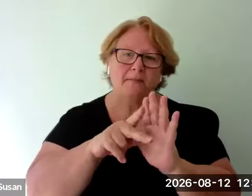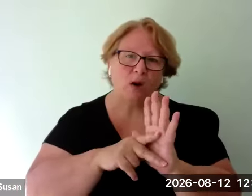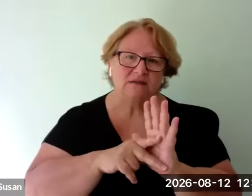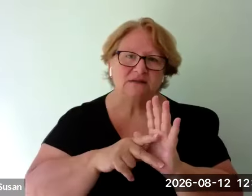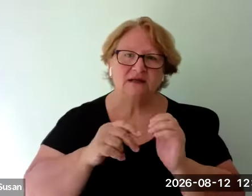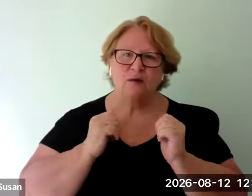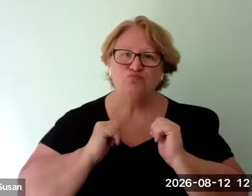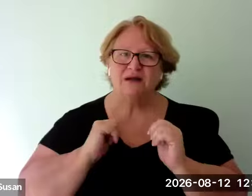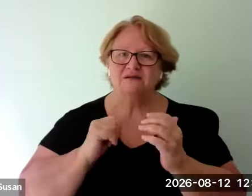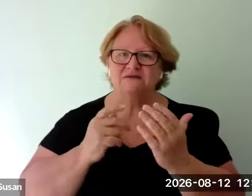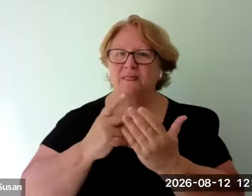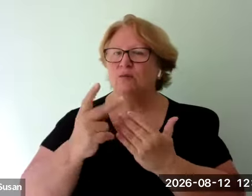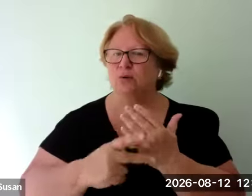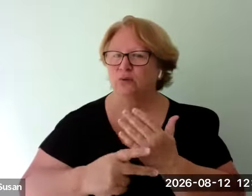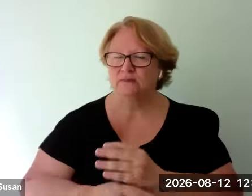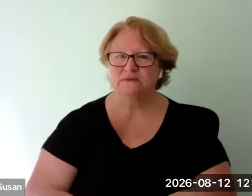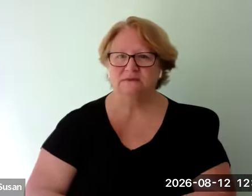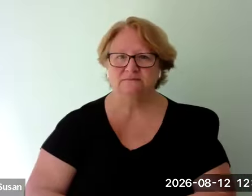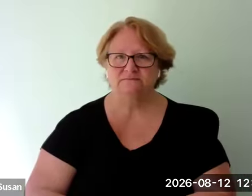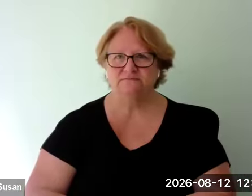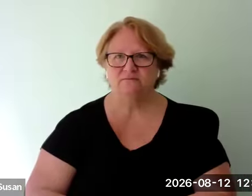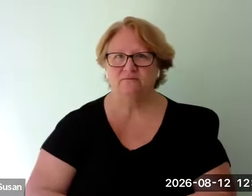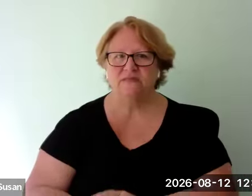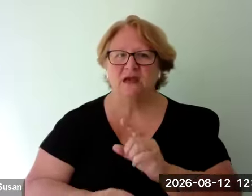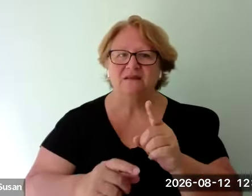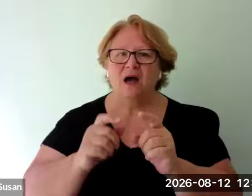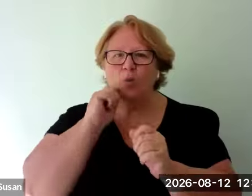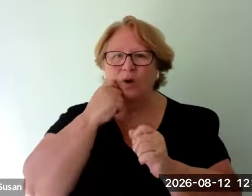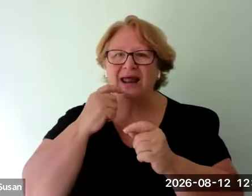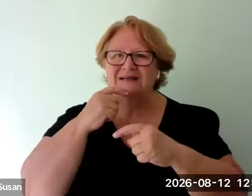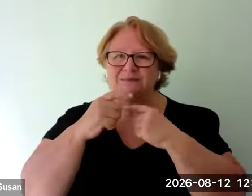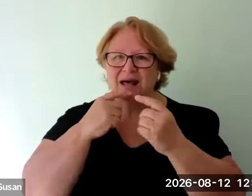people with disability, including potential